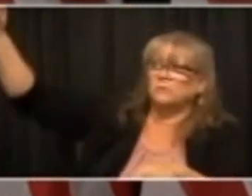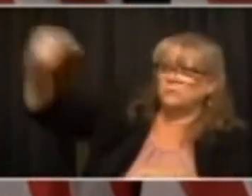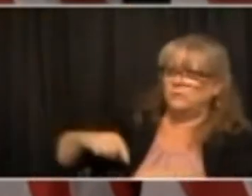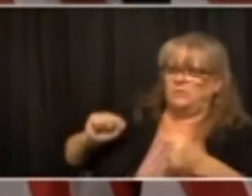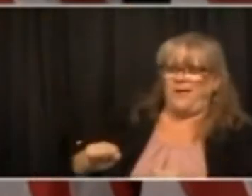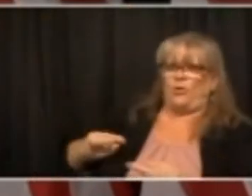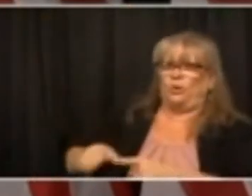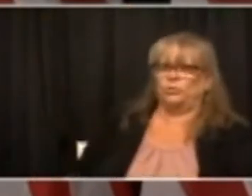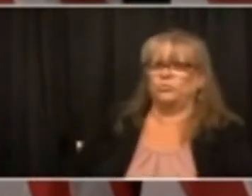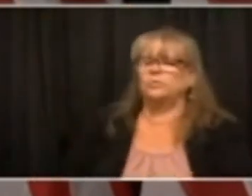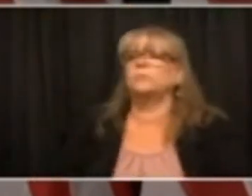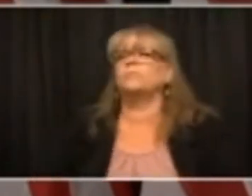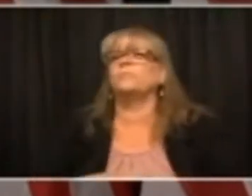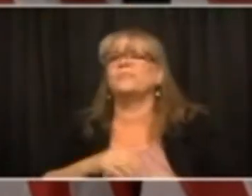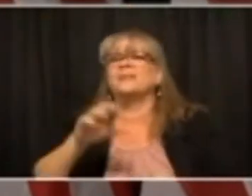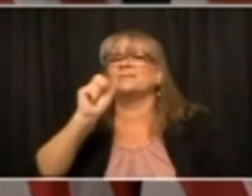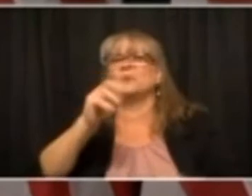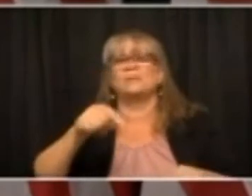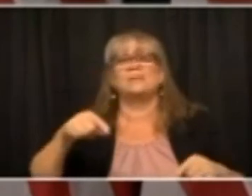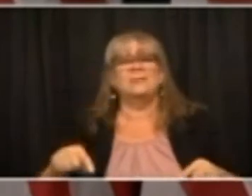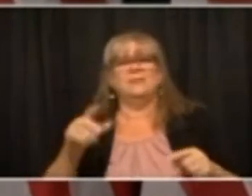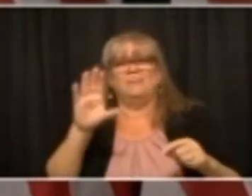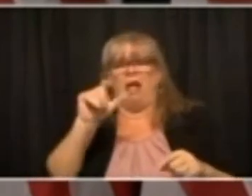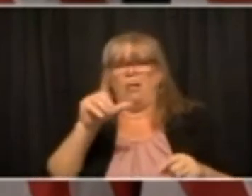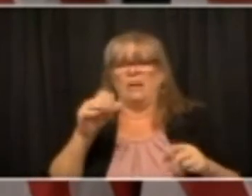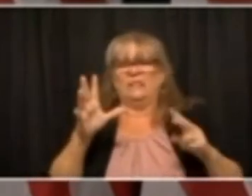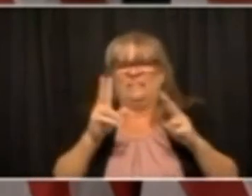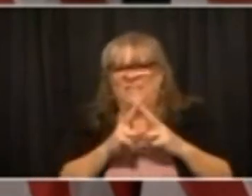the low humidity is definitely in high temperatures are definitely creating a